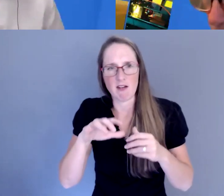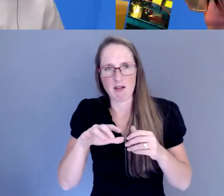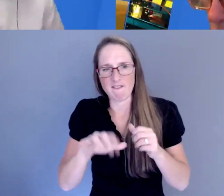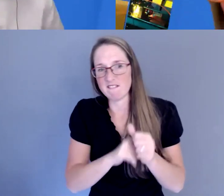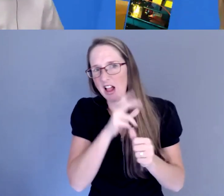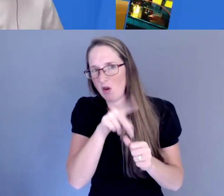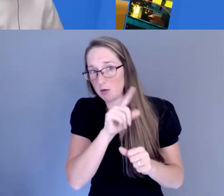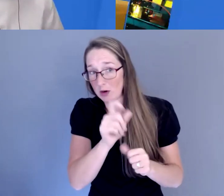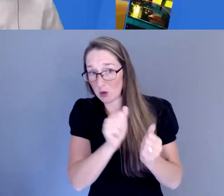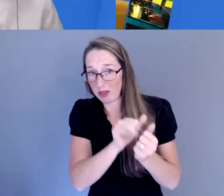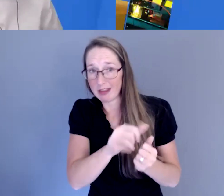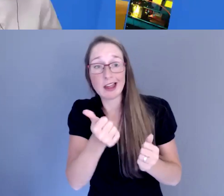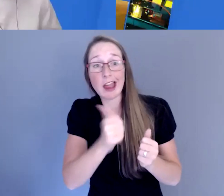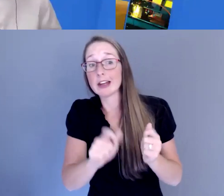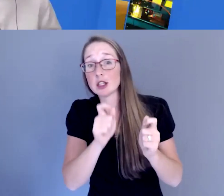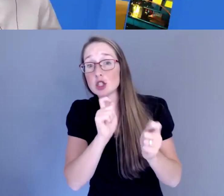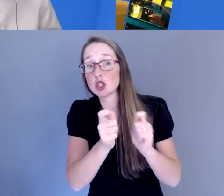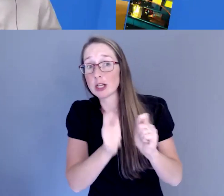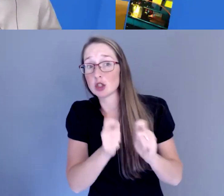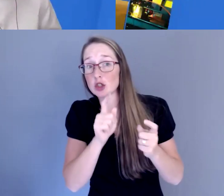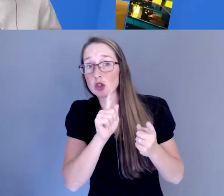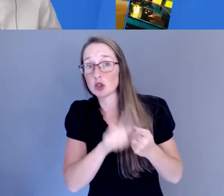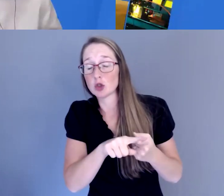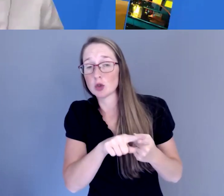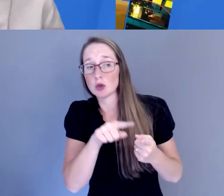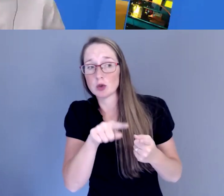would there be any changes to the budget to